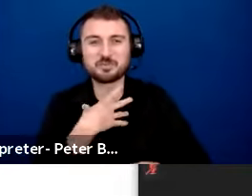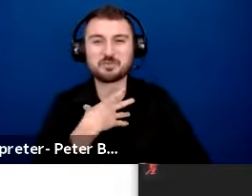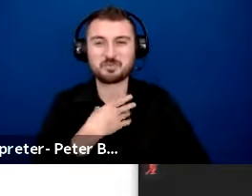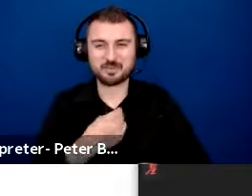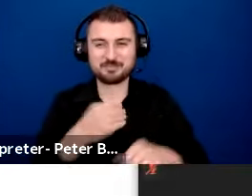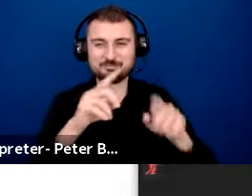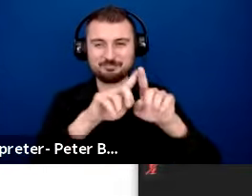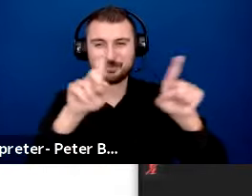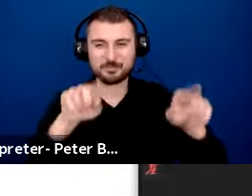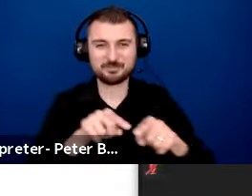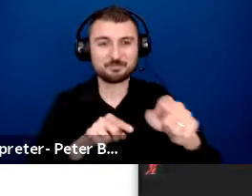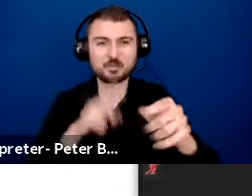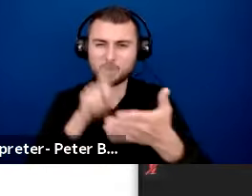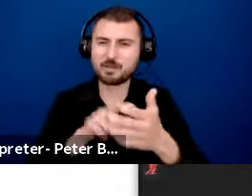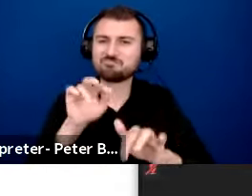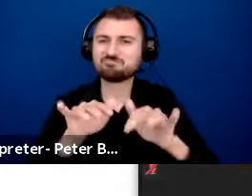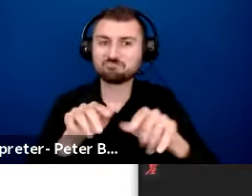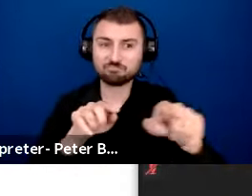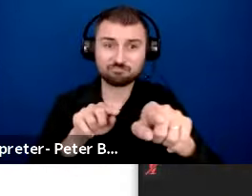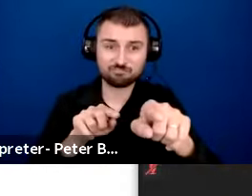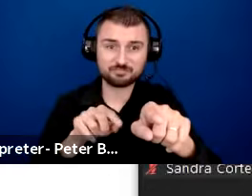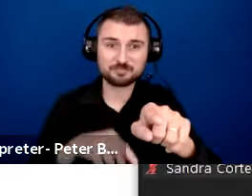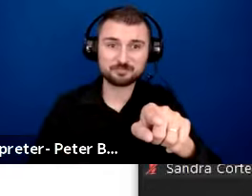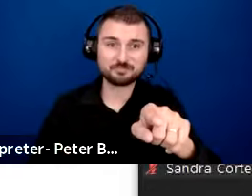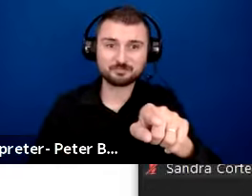You can put on here I'm here. I can hear you. I'll be right there or something.